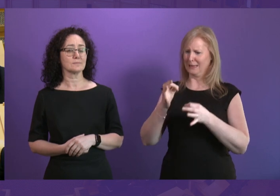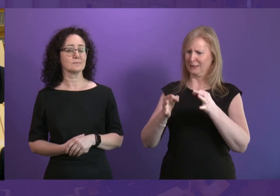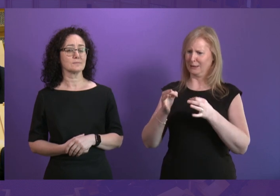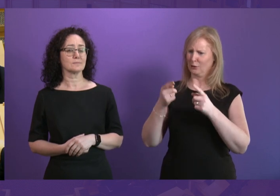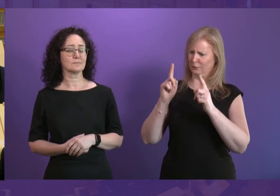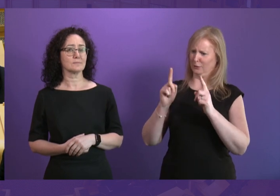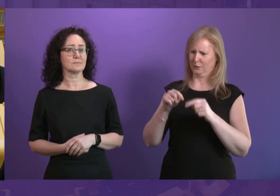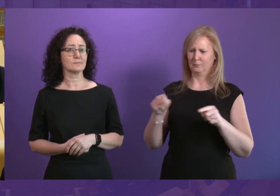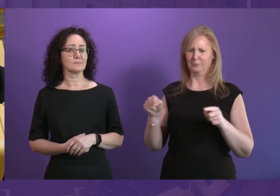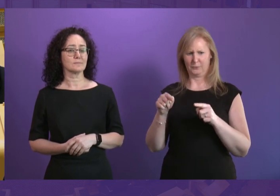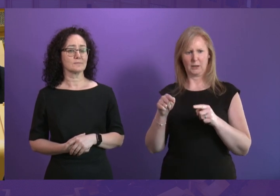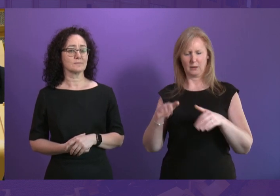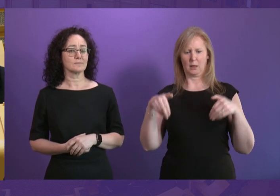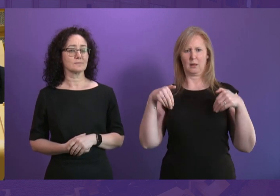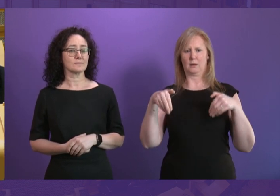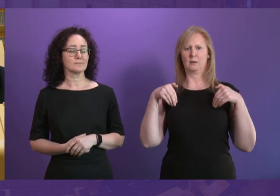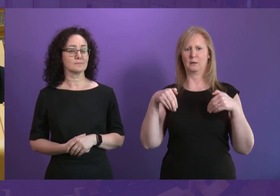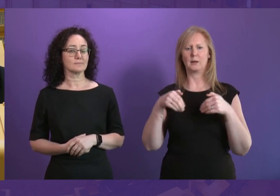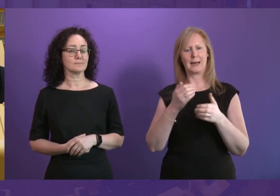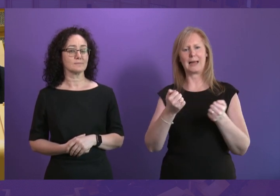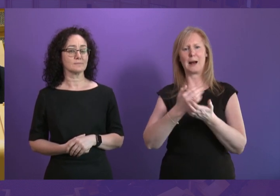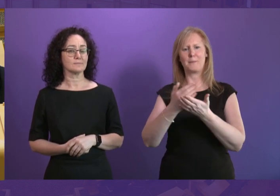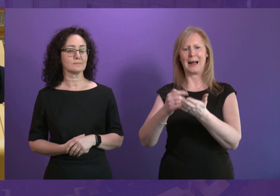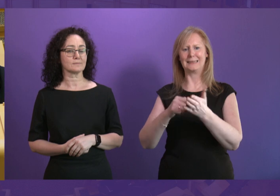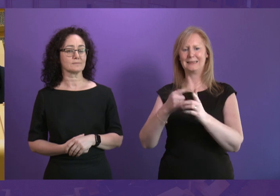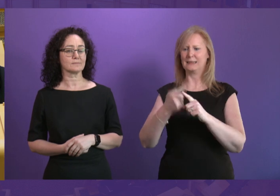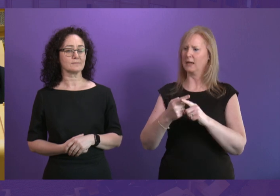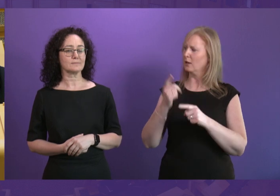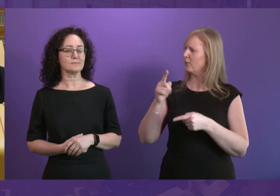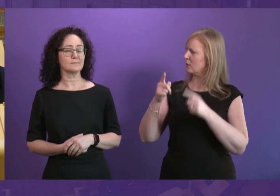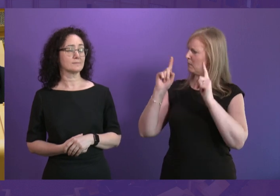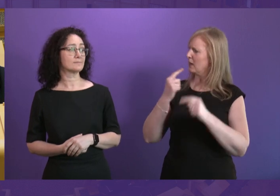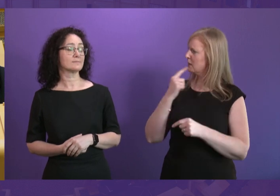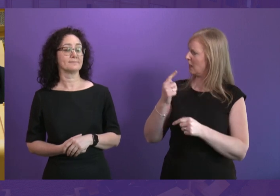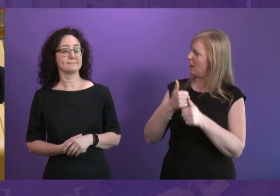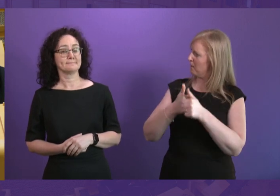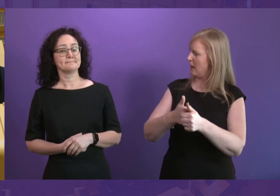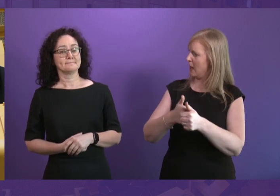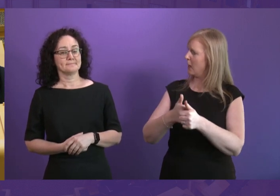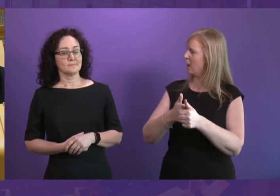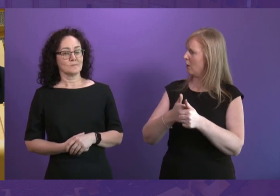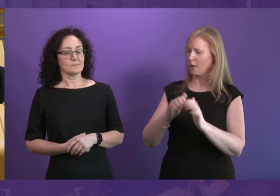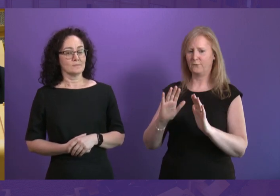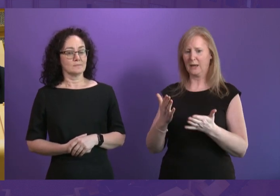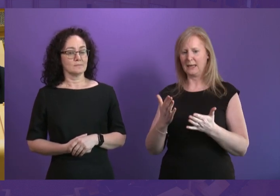and now even the First Minister will not say whether she backs it. It is a simple question: if they do not back it, why should we or anybody else?